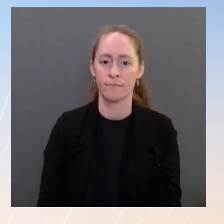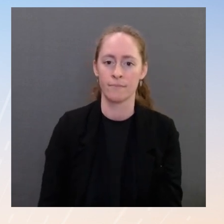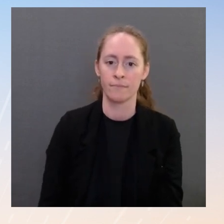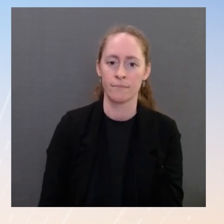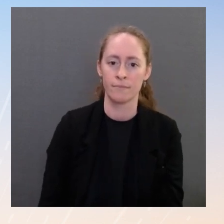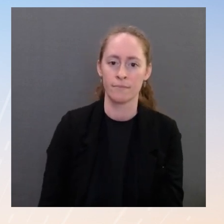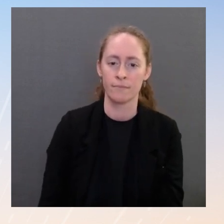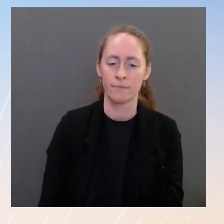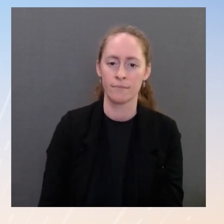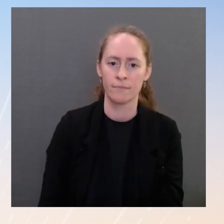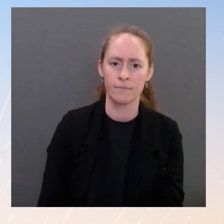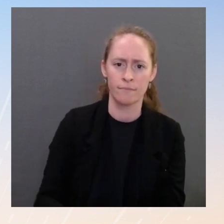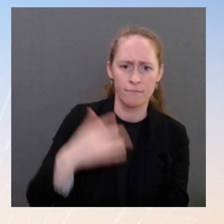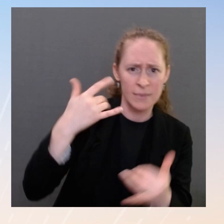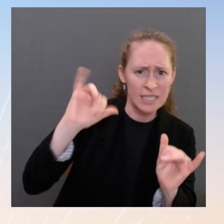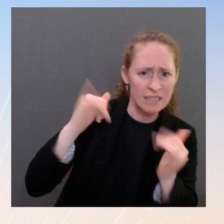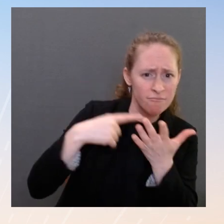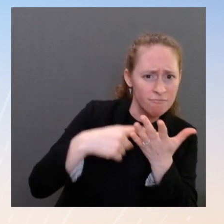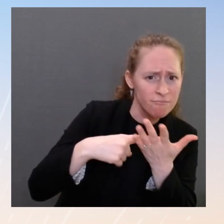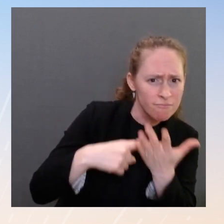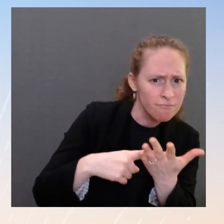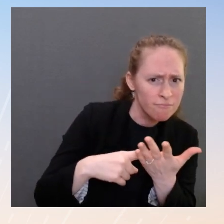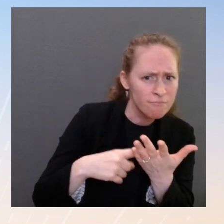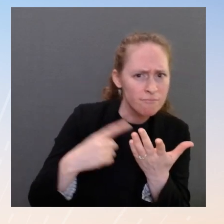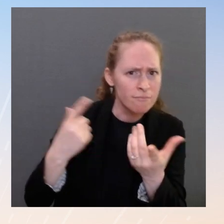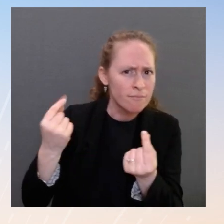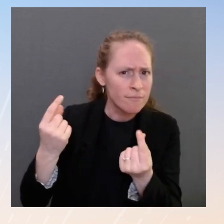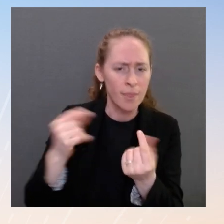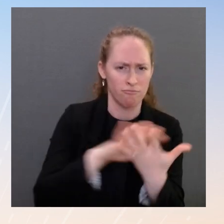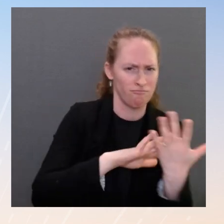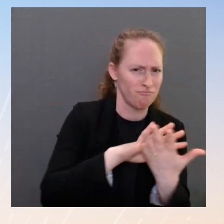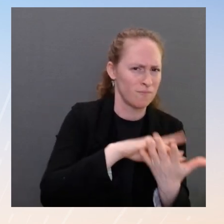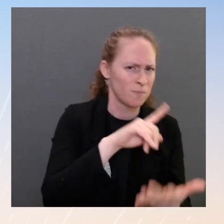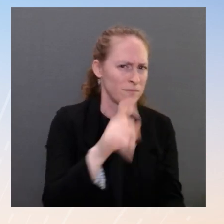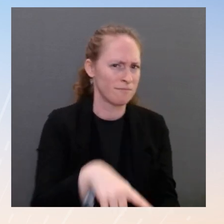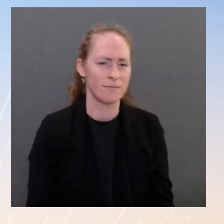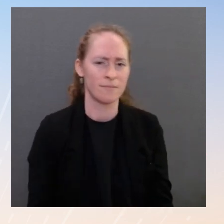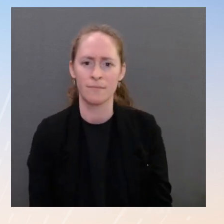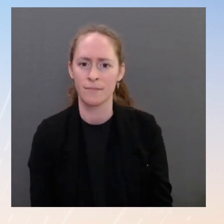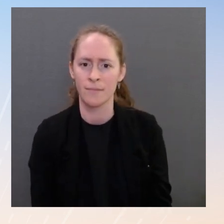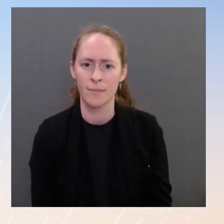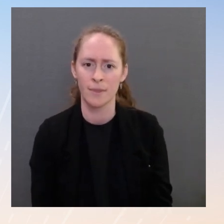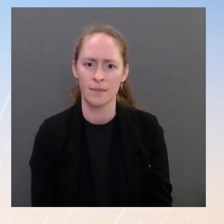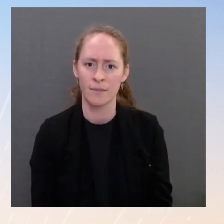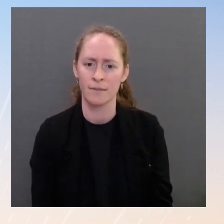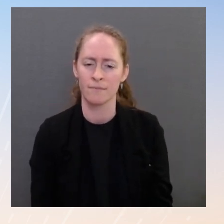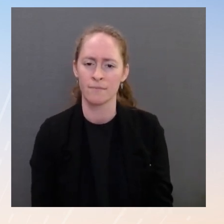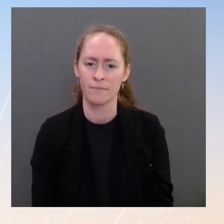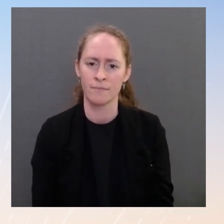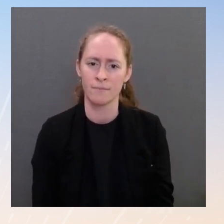and I'm sure your colleagues on the Hill, now that all these senators are back, can confirm this with a number of them right now, or today --